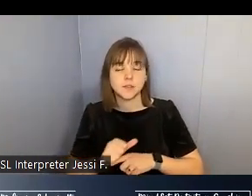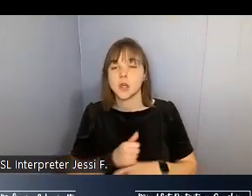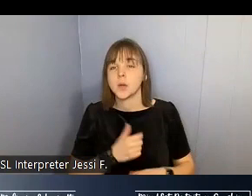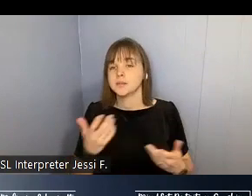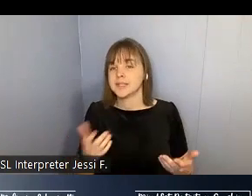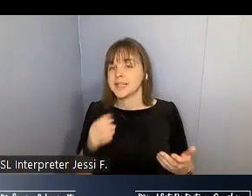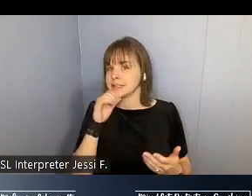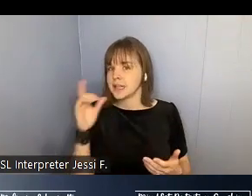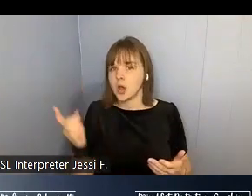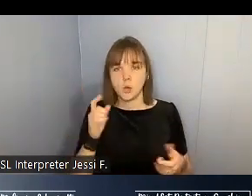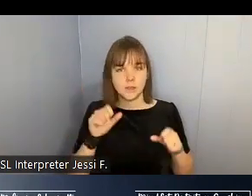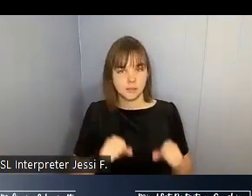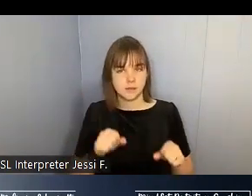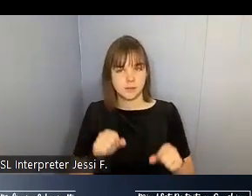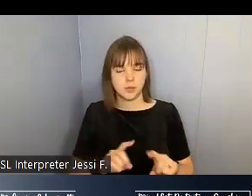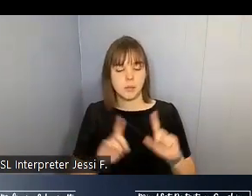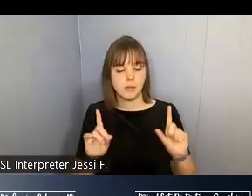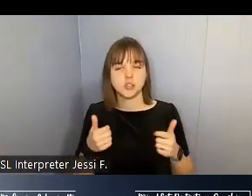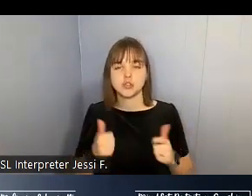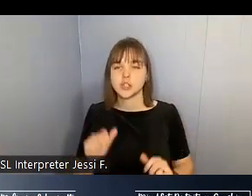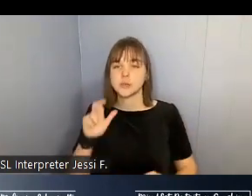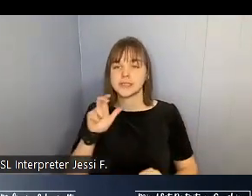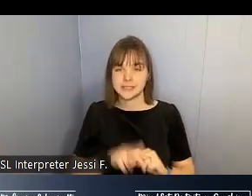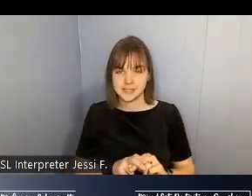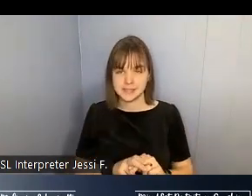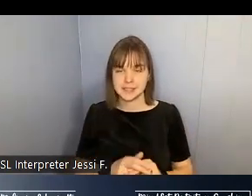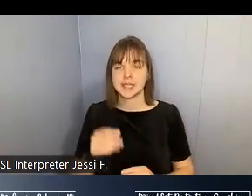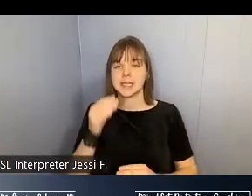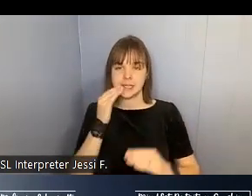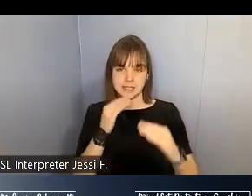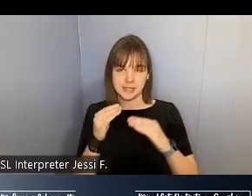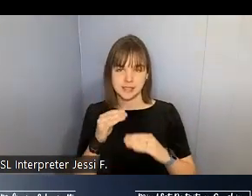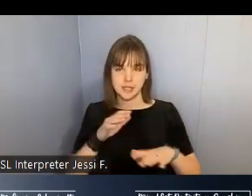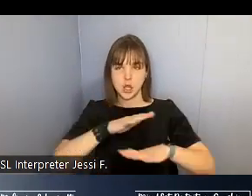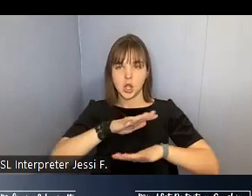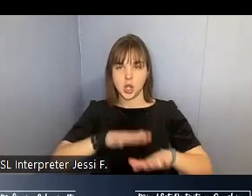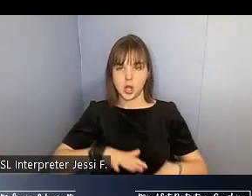possible-- but whenever possible, sit down, eat in a calm environment, minimal distractions. Get out of the car.